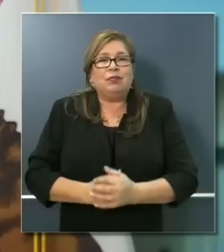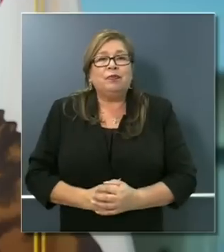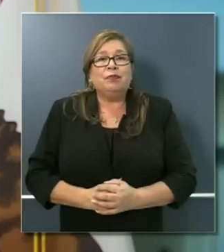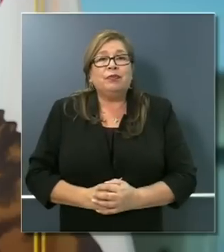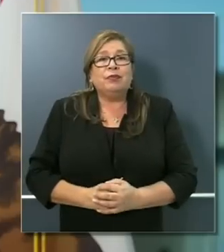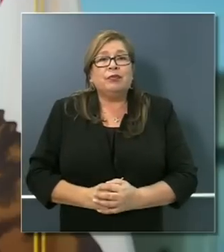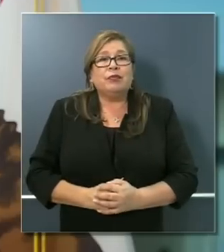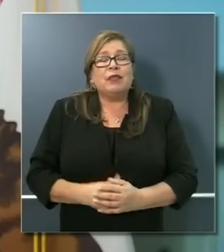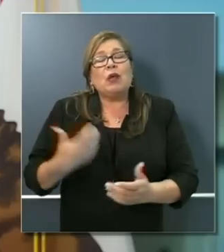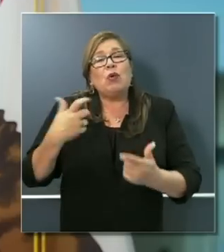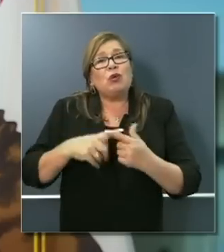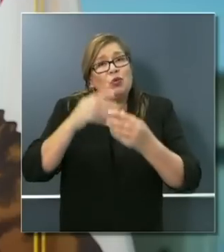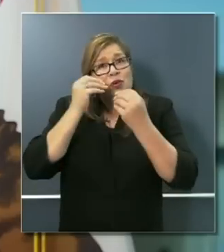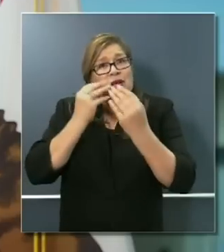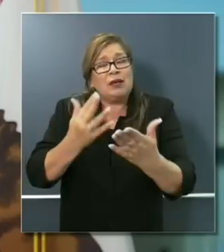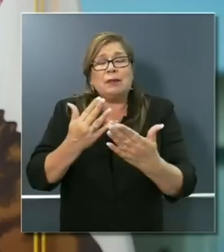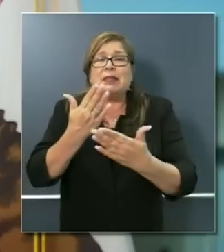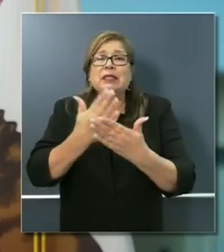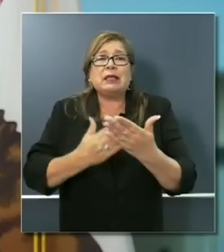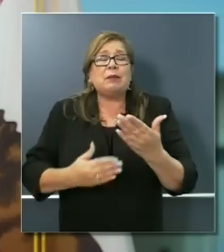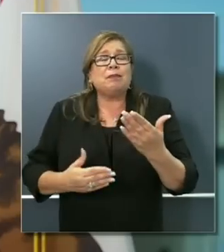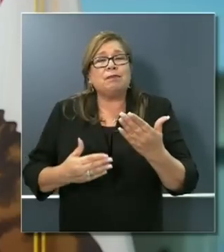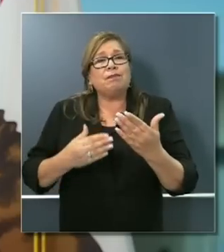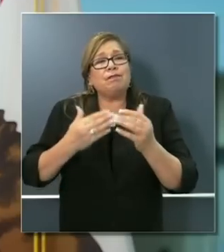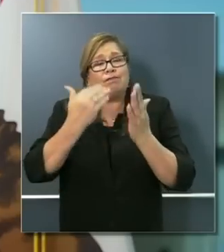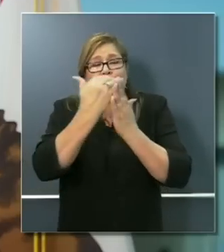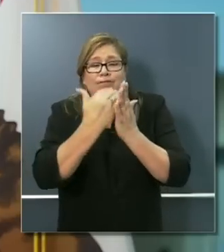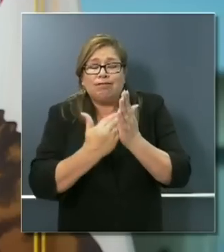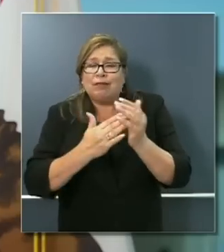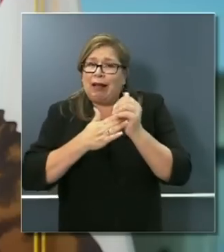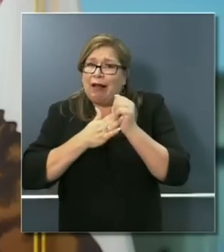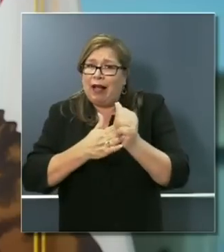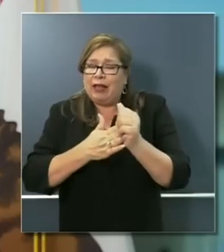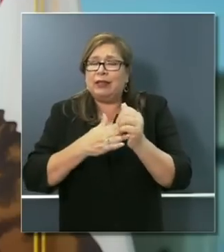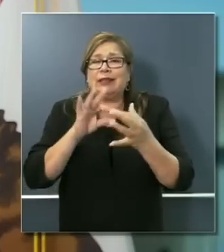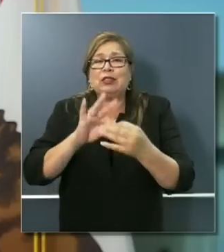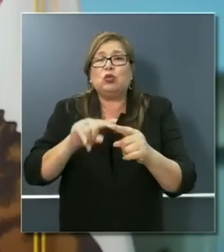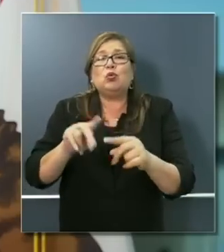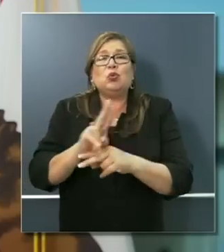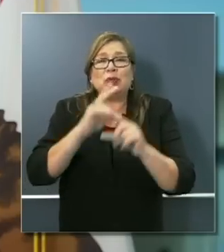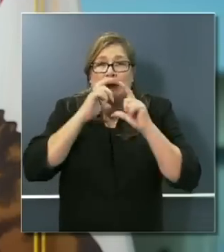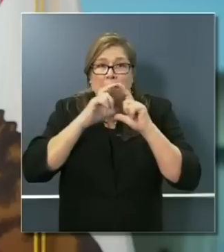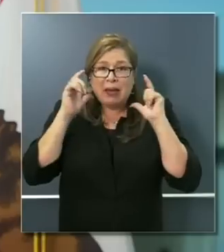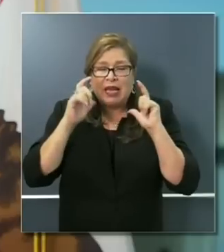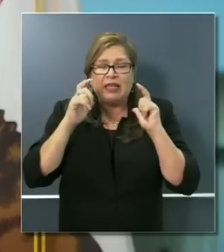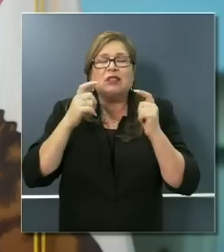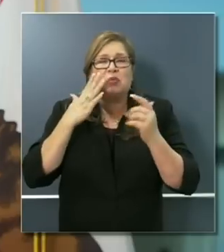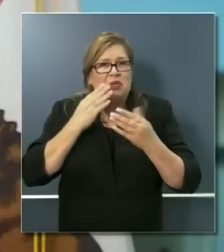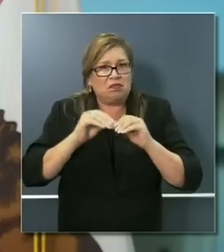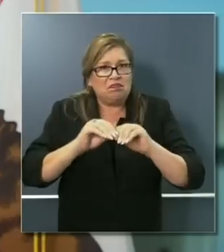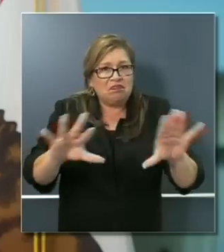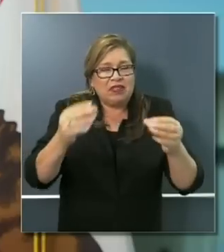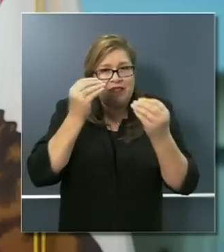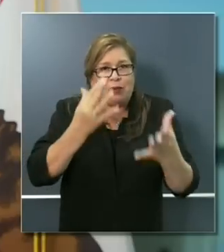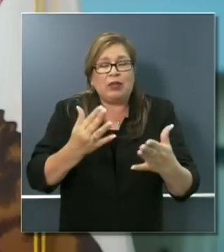THAT MY AGENDA AND I'M PLEASED TO BE JOINED BY THE SUPERINTENDENT OF PUBLIC EDUCATION, TONY THURMAN AND THE